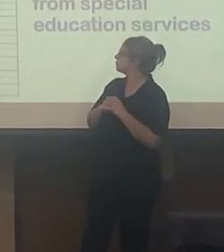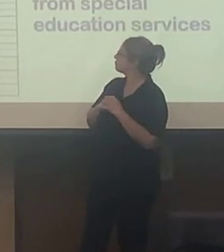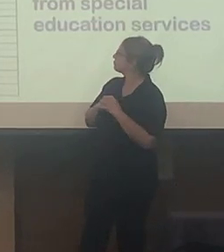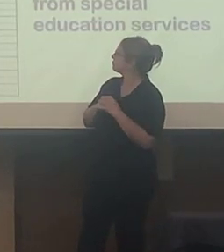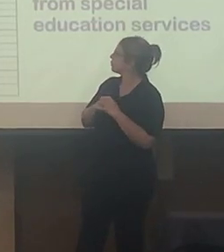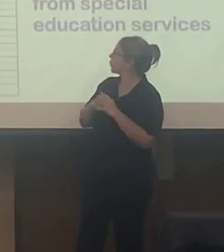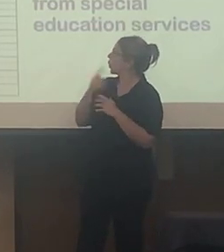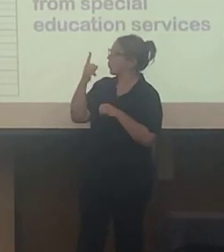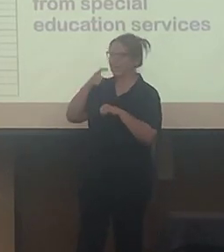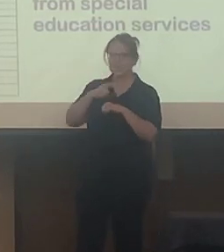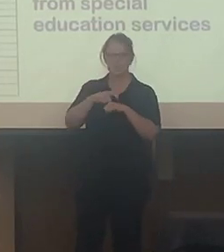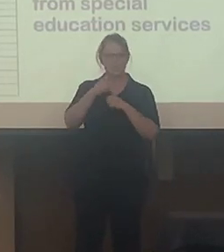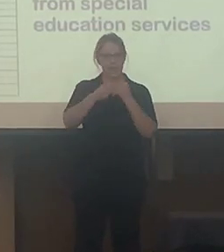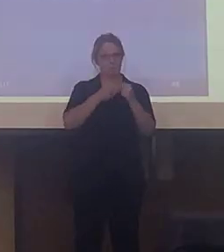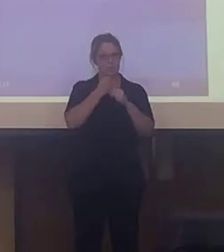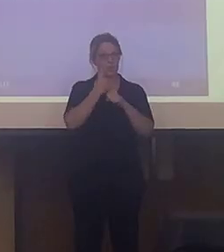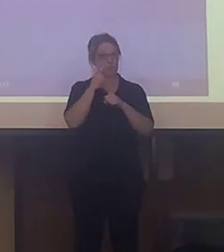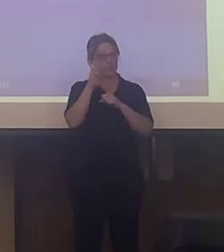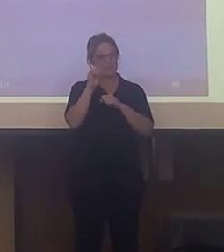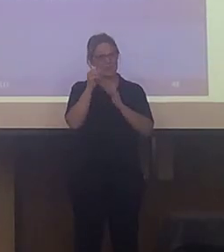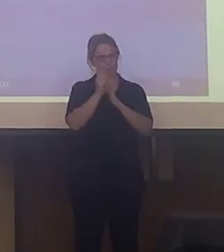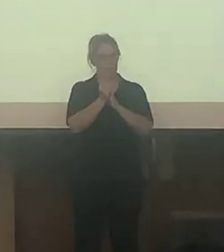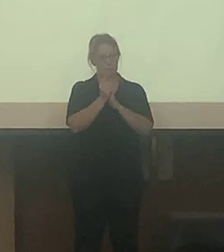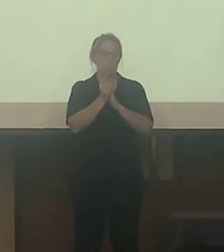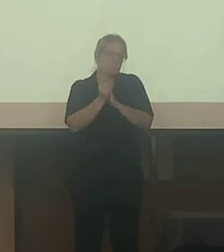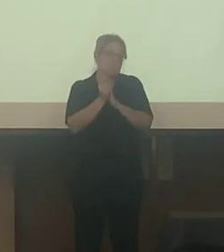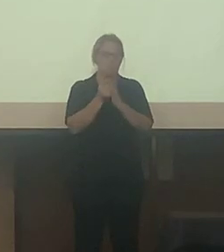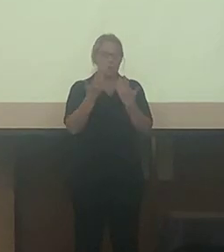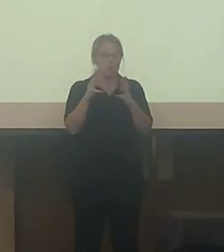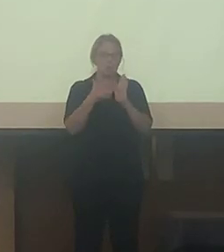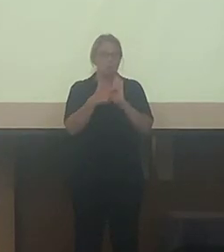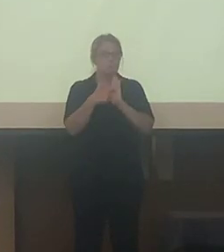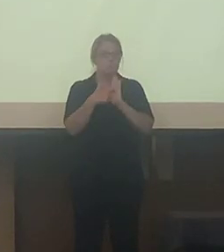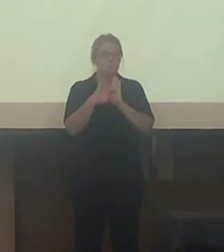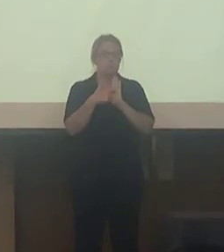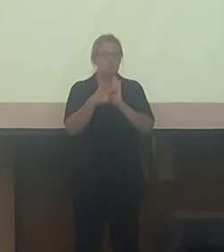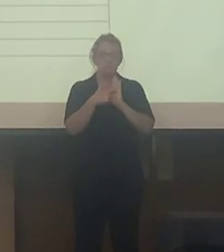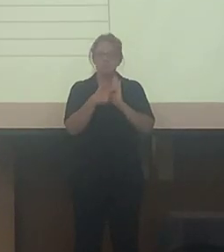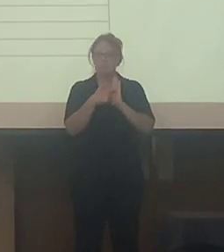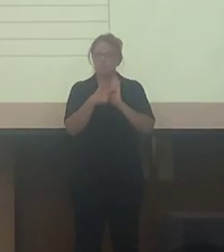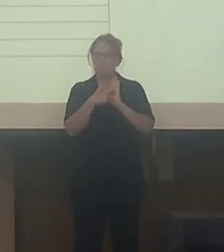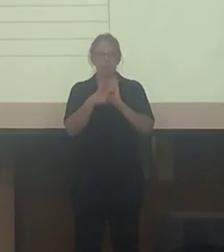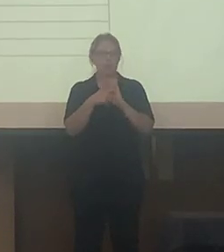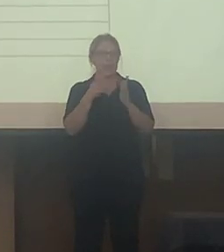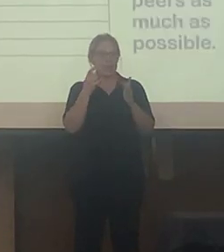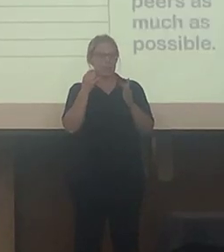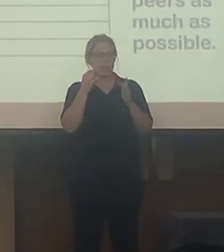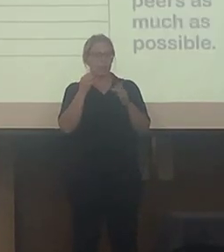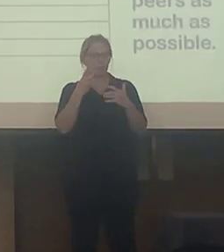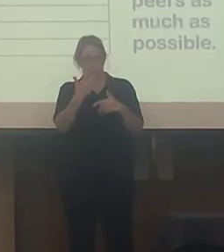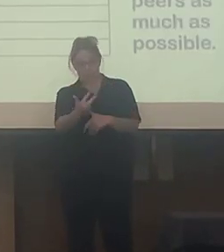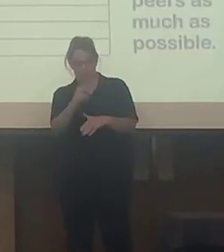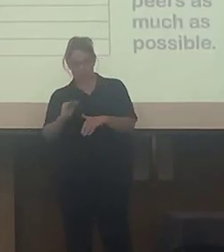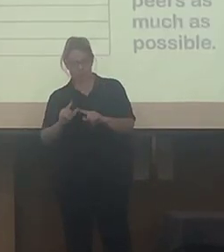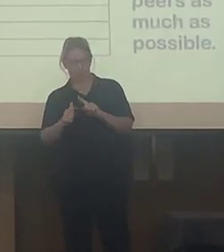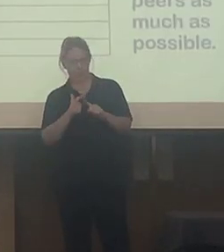60 minutes that's about how long it takes unless there's three individuals okay so now we're up